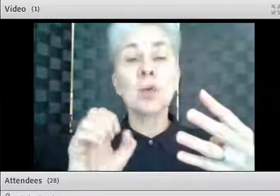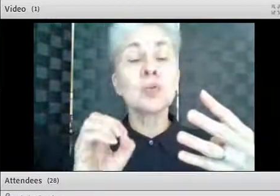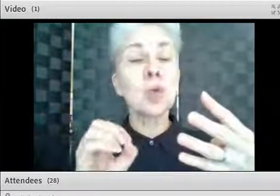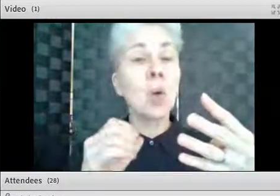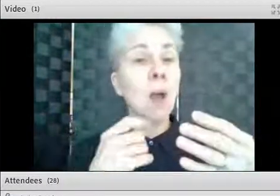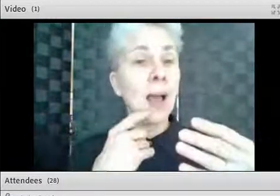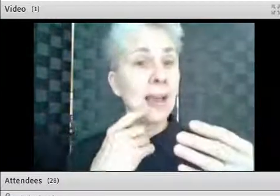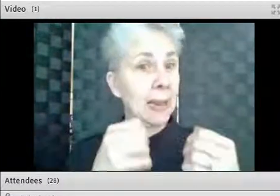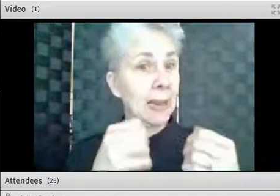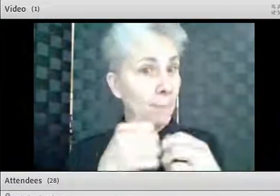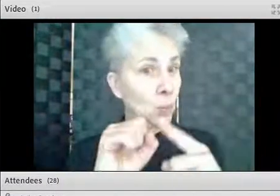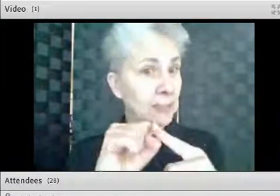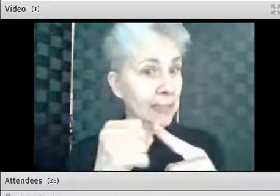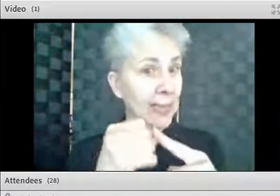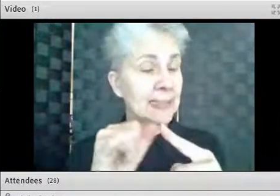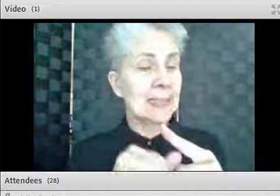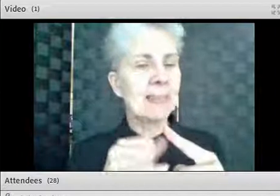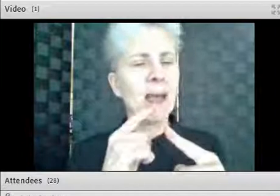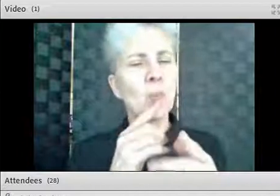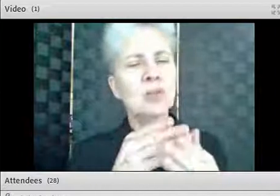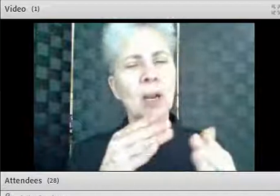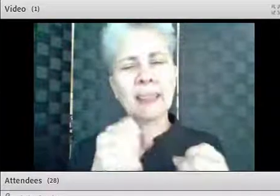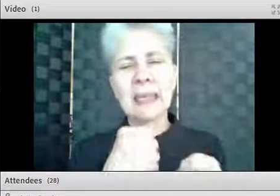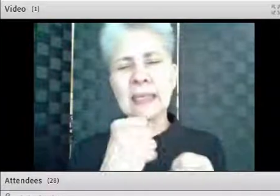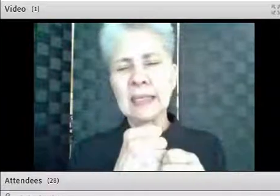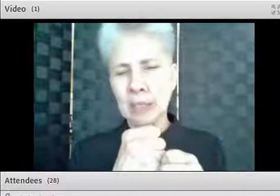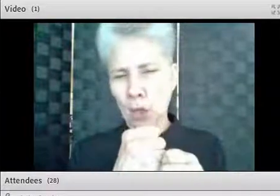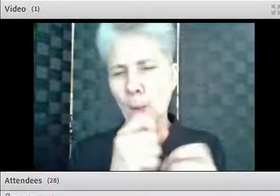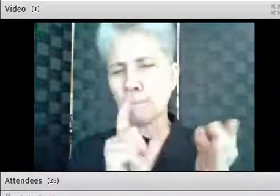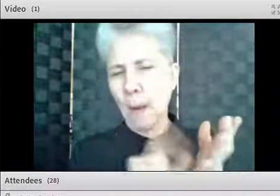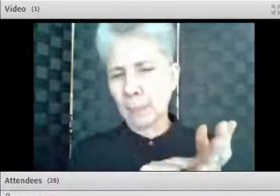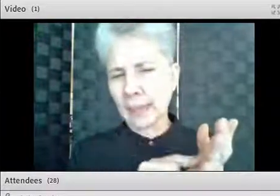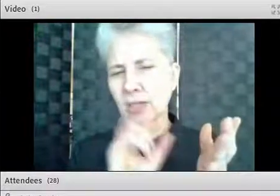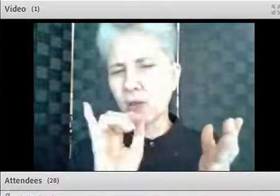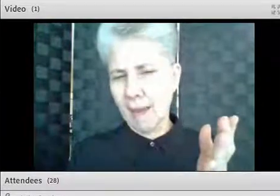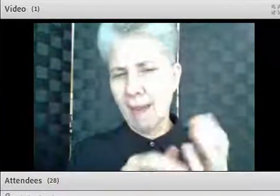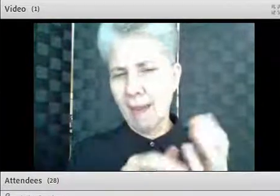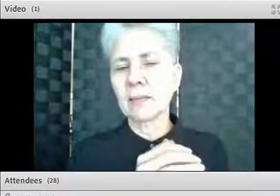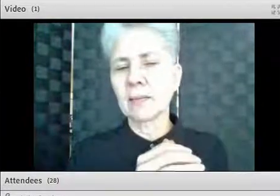this will generally be the year of publication, okay? I'm going to have a little table here in a minute to show you